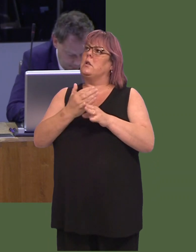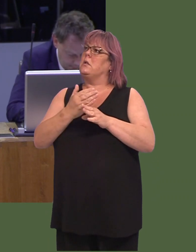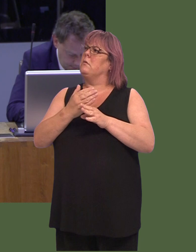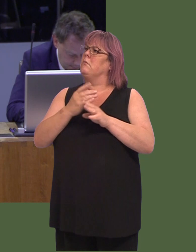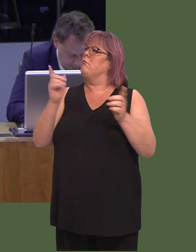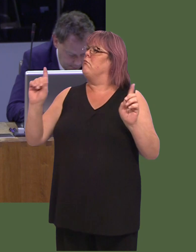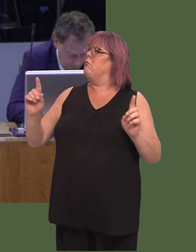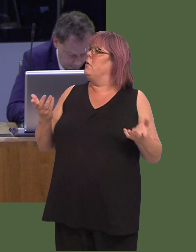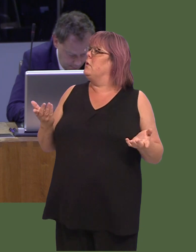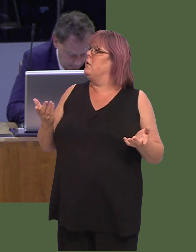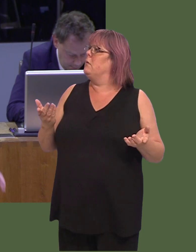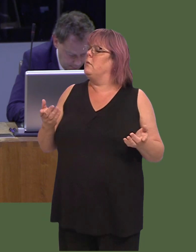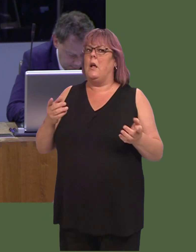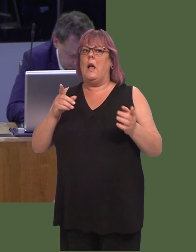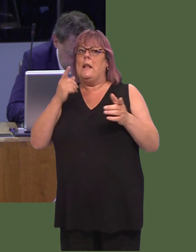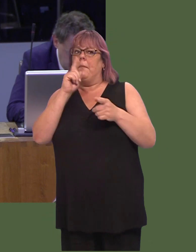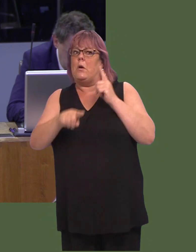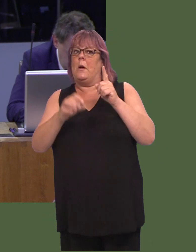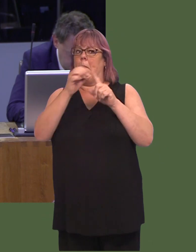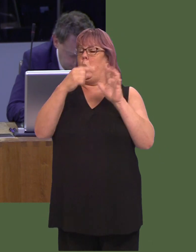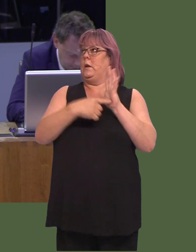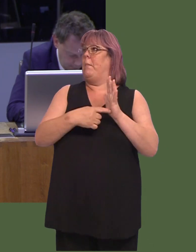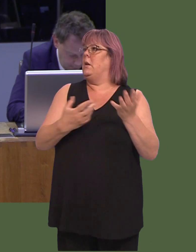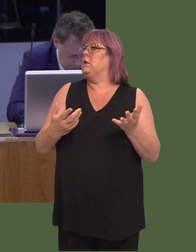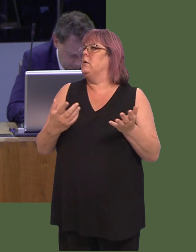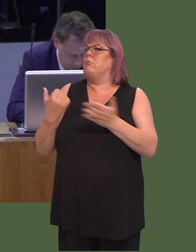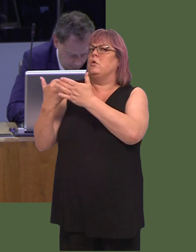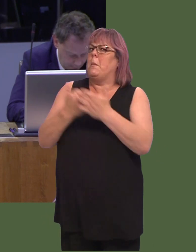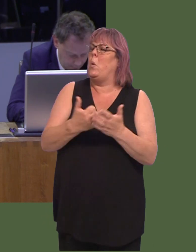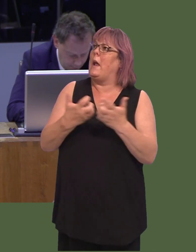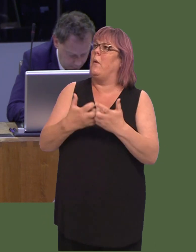sector in Wales in general, and the Port Talbot plant in particular?